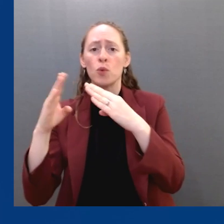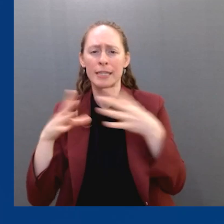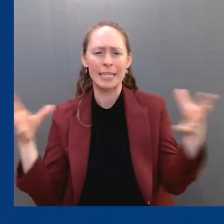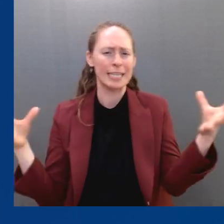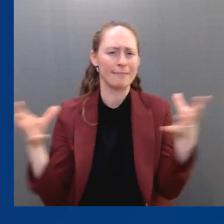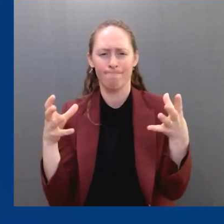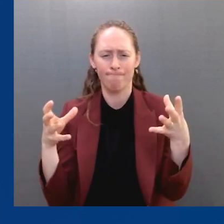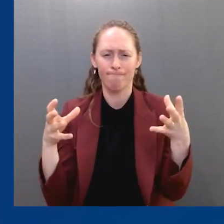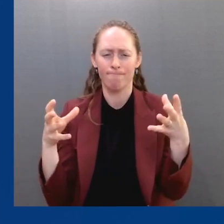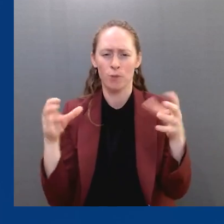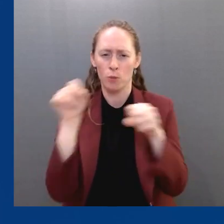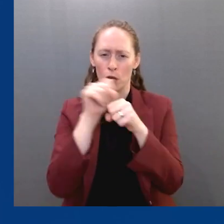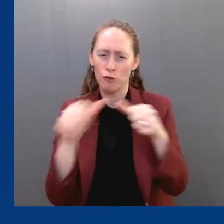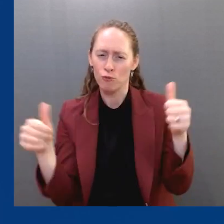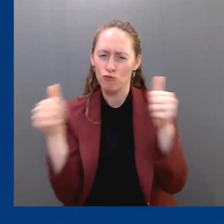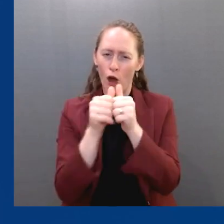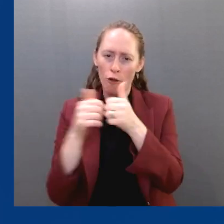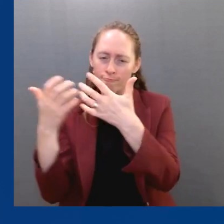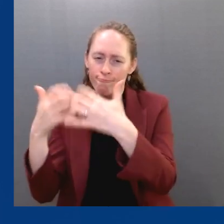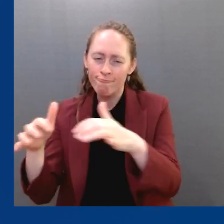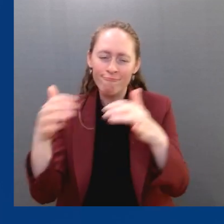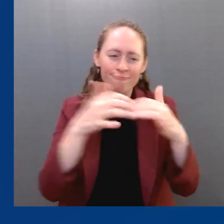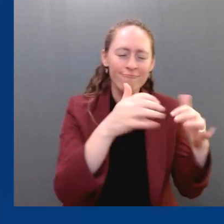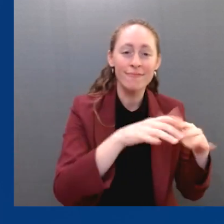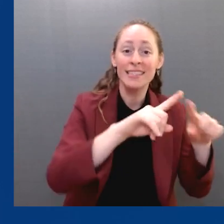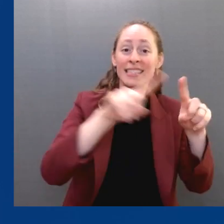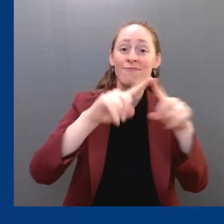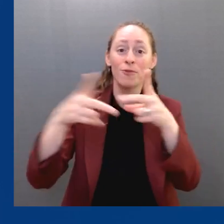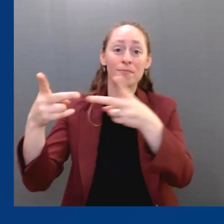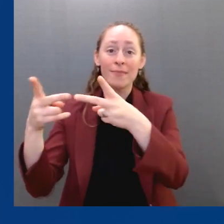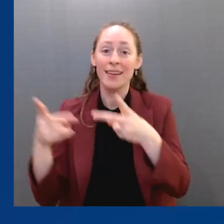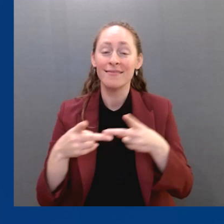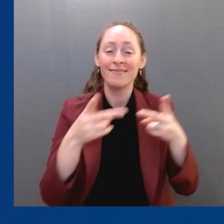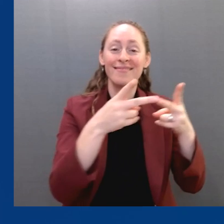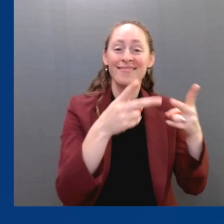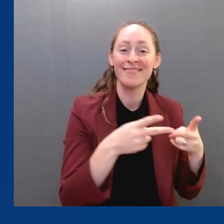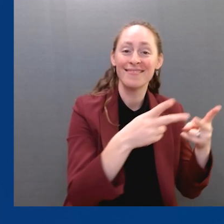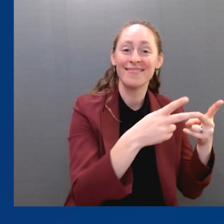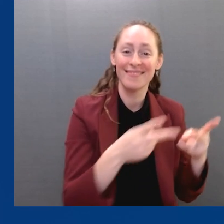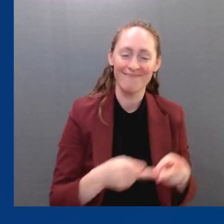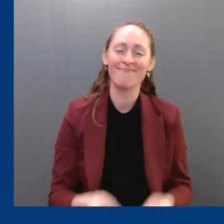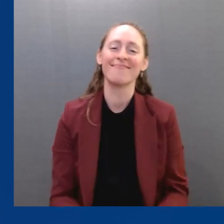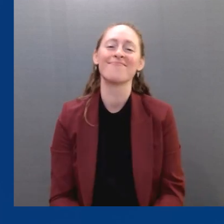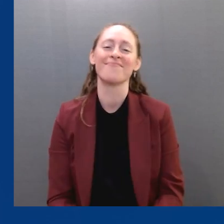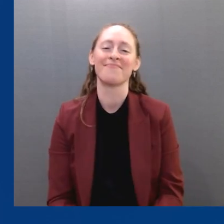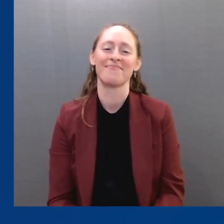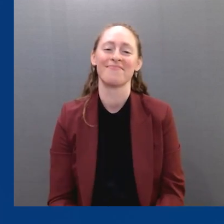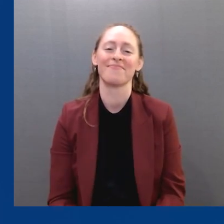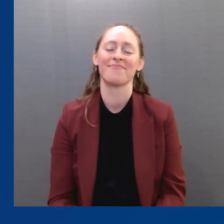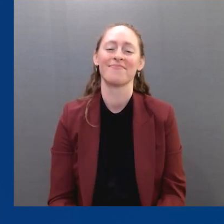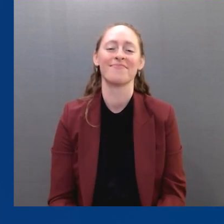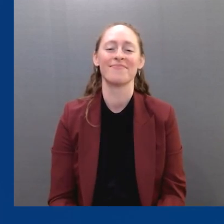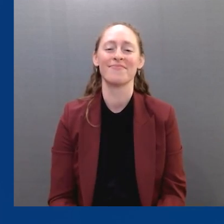We're also going to communicate clearly about common sense steps Americans can take to protect themselves.